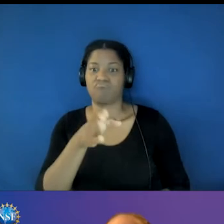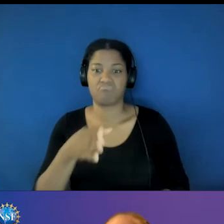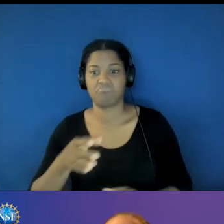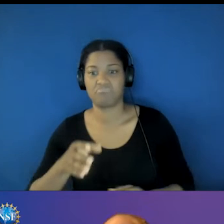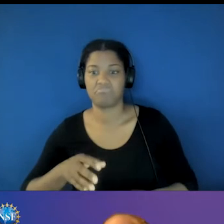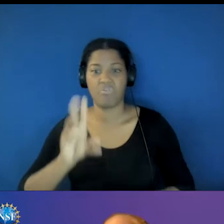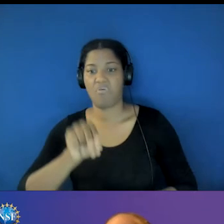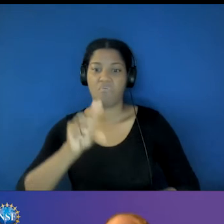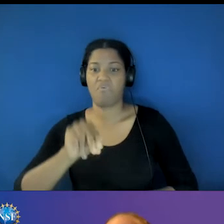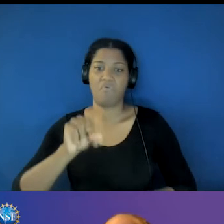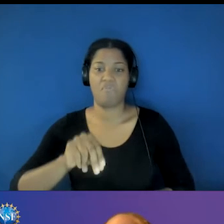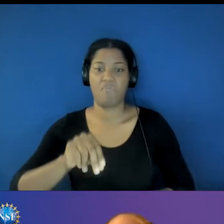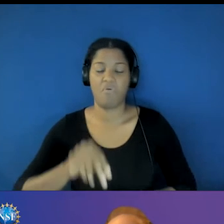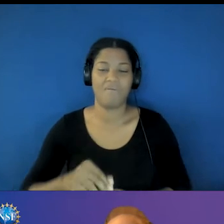having been now at NSF for 15 years,